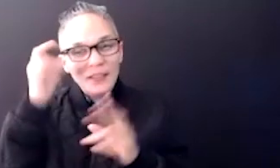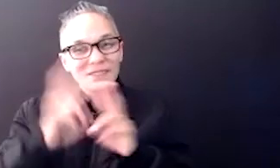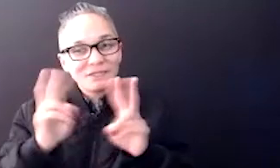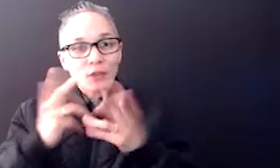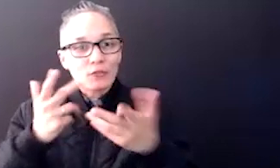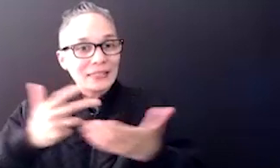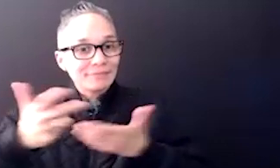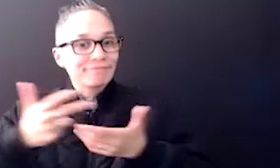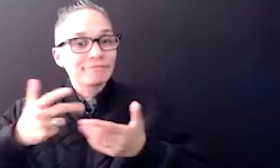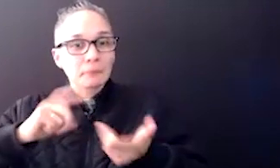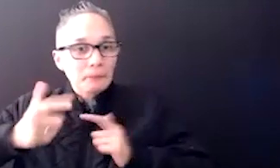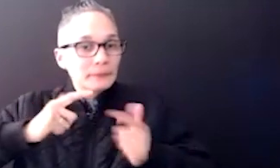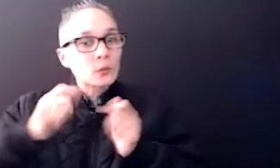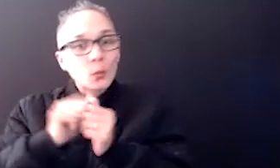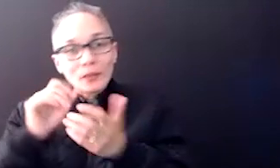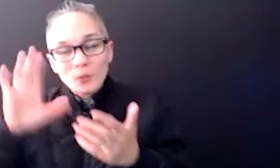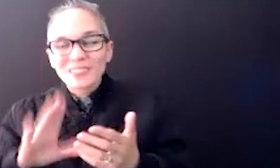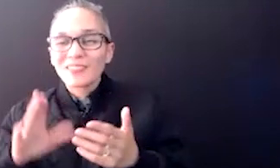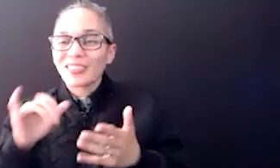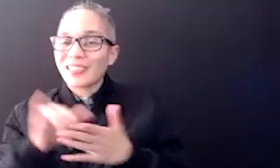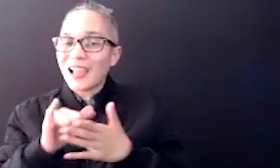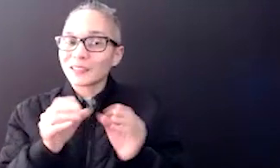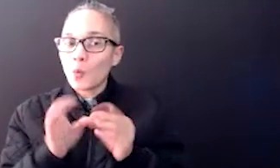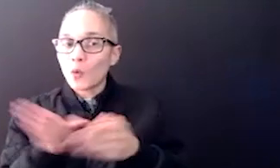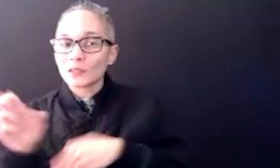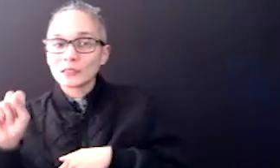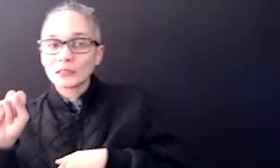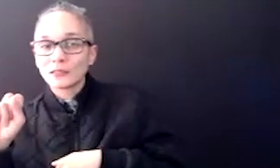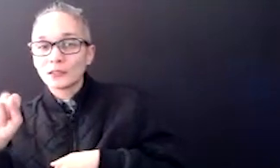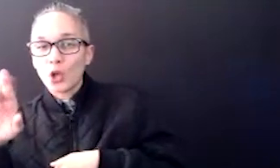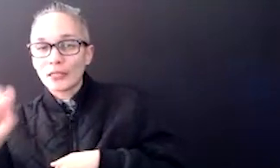Then that's going to lead more into, yeah, that RSI material.